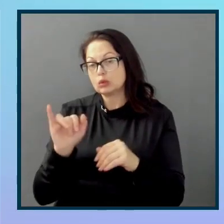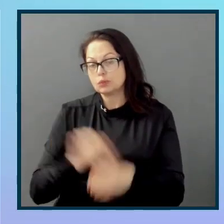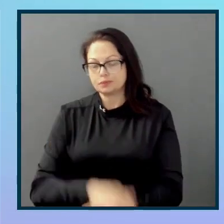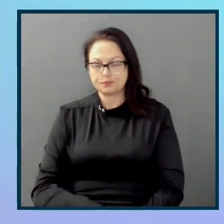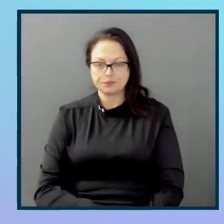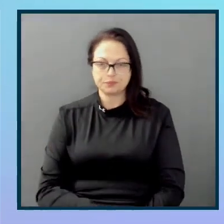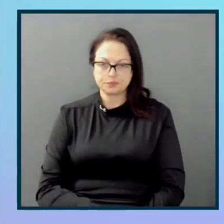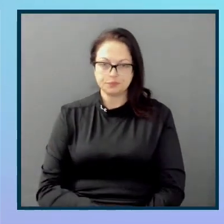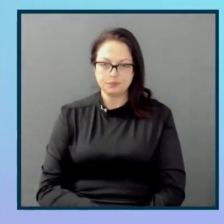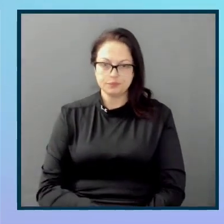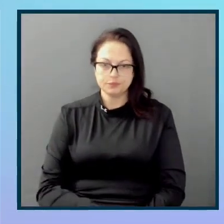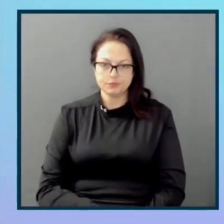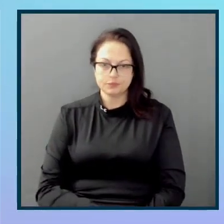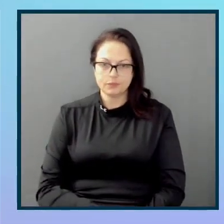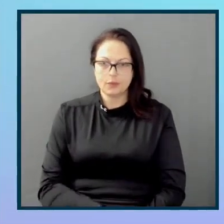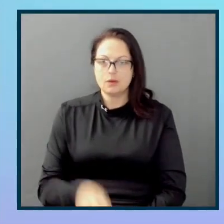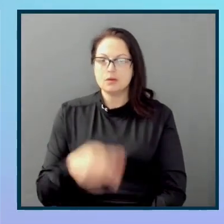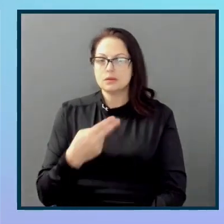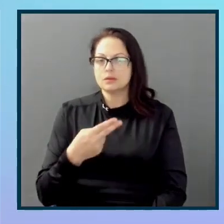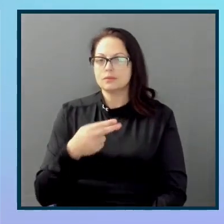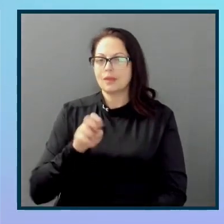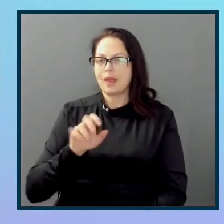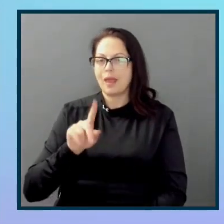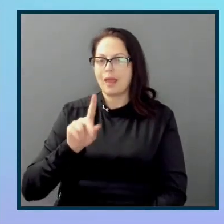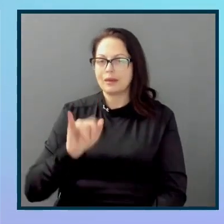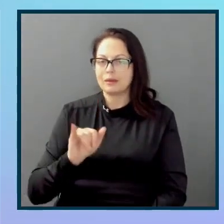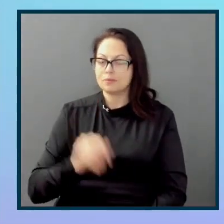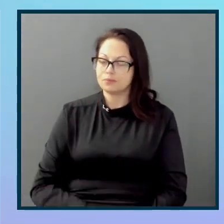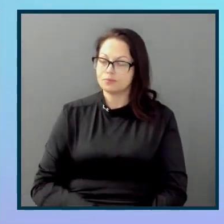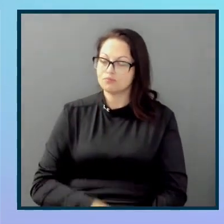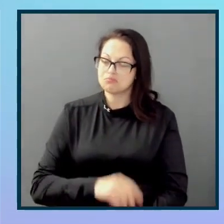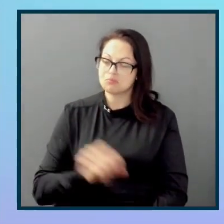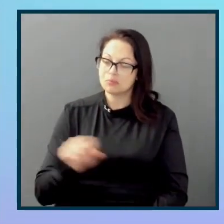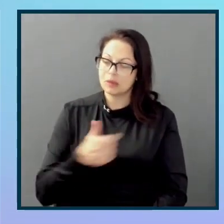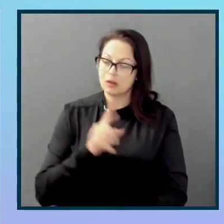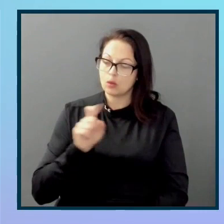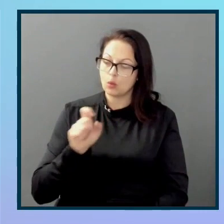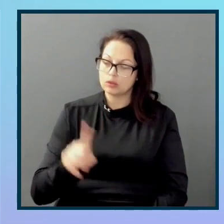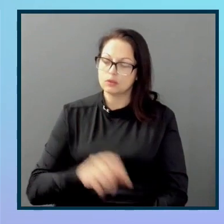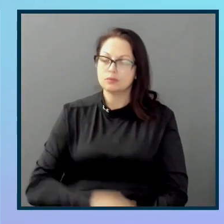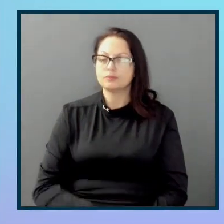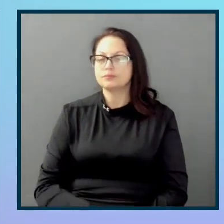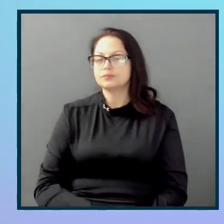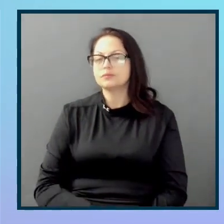Great. Another question is, what are the specific accessibility responsibilities